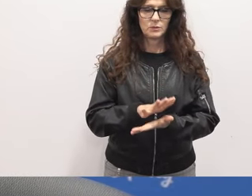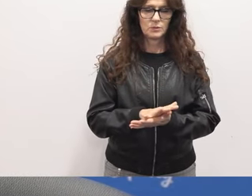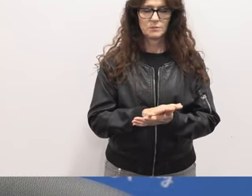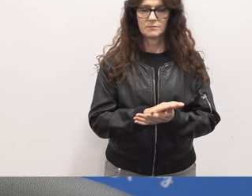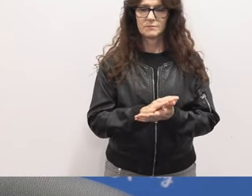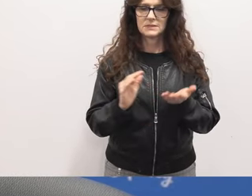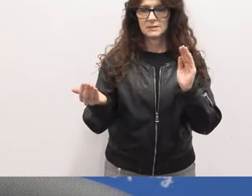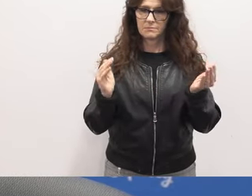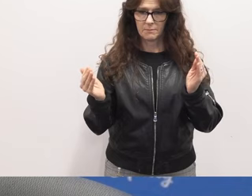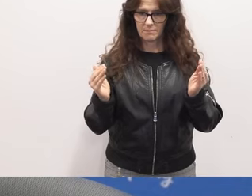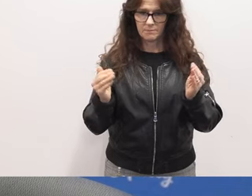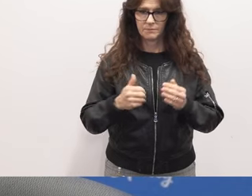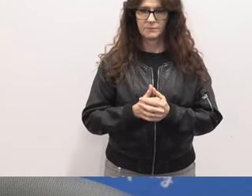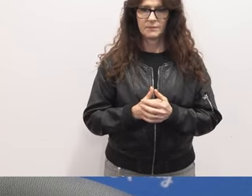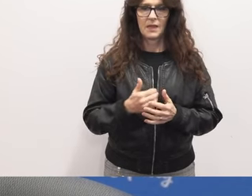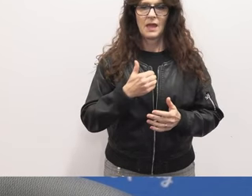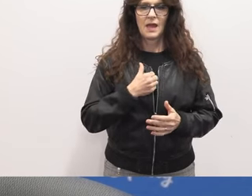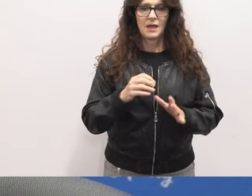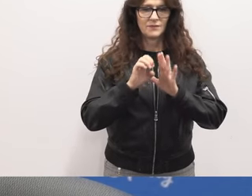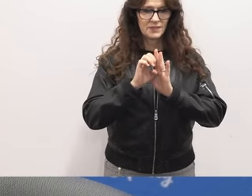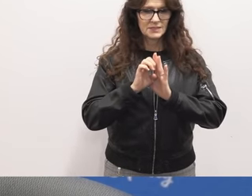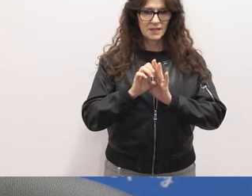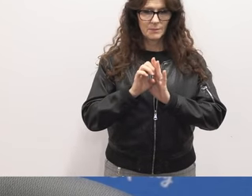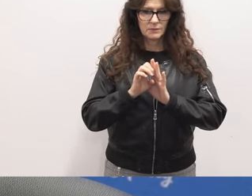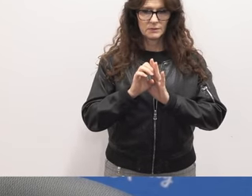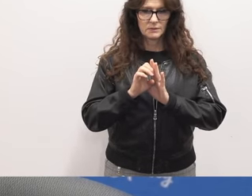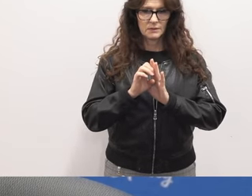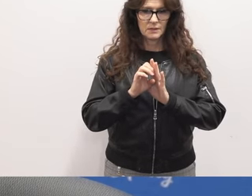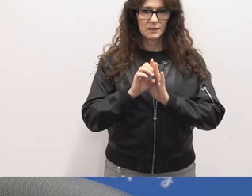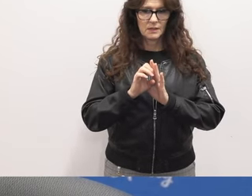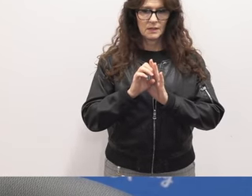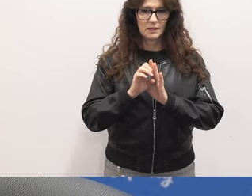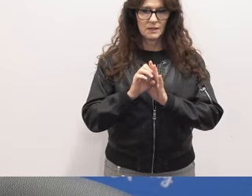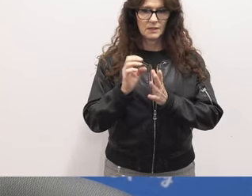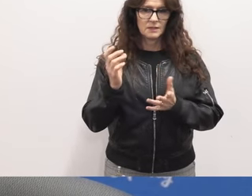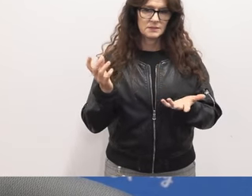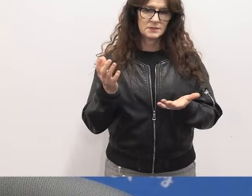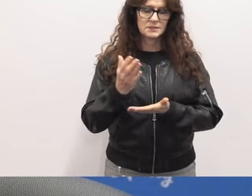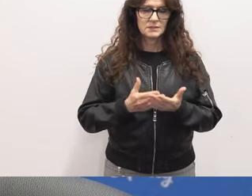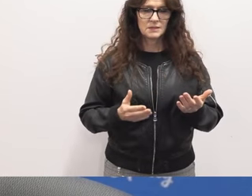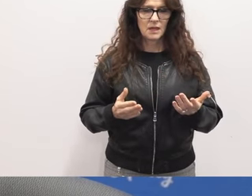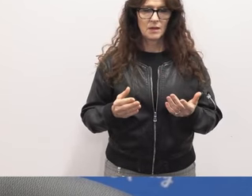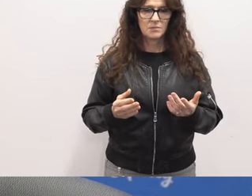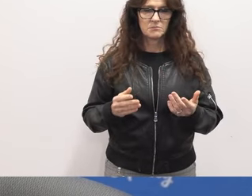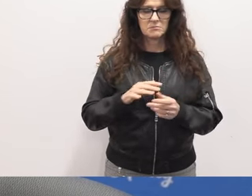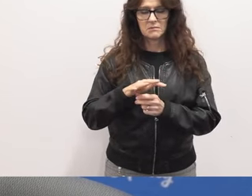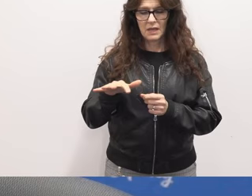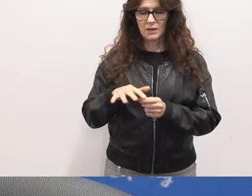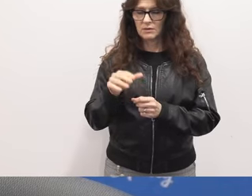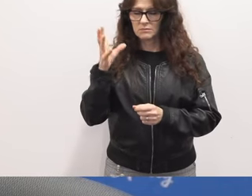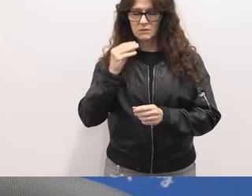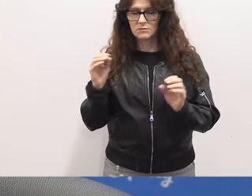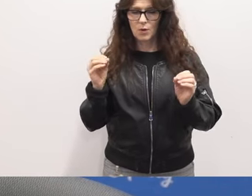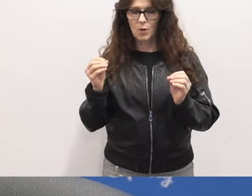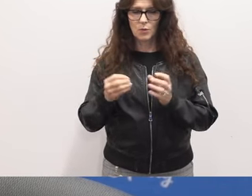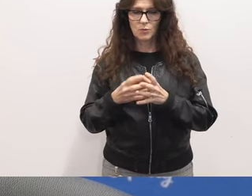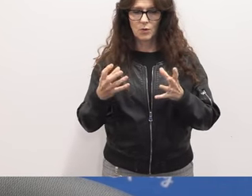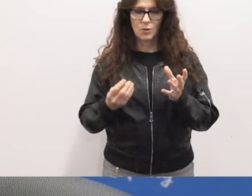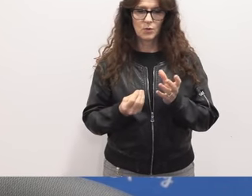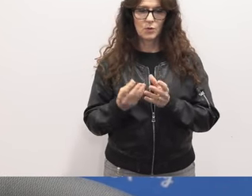We have examples where in some cases we didn't experience growth in reading or math,